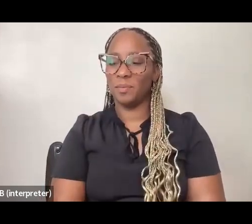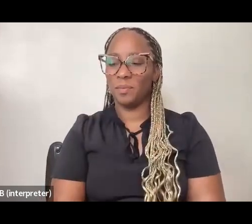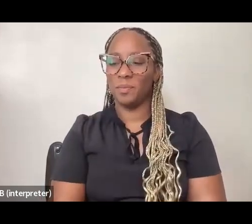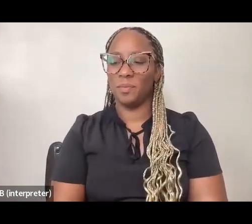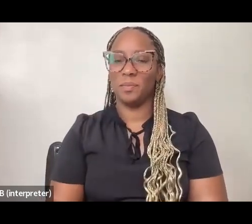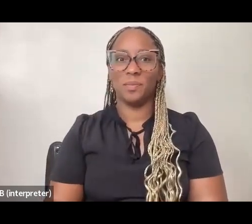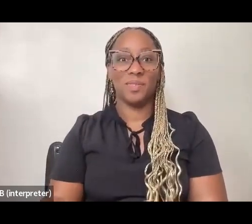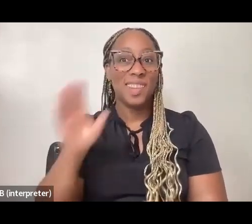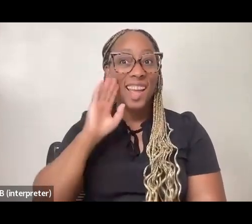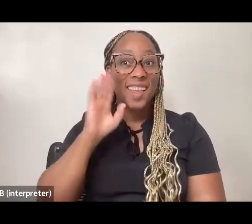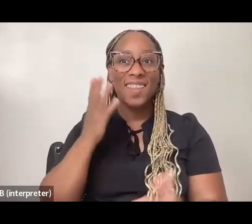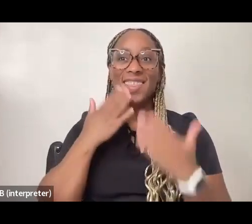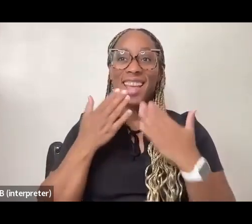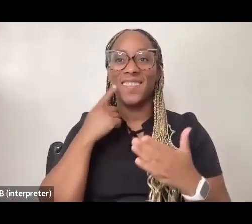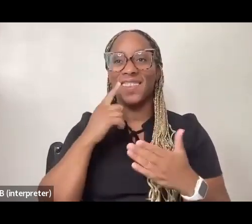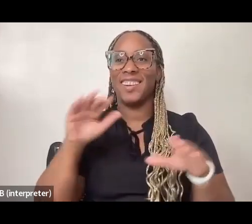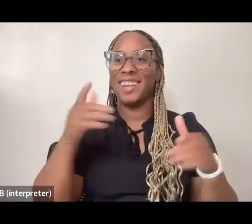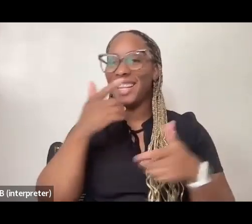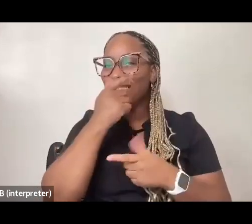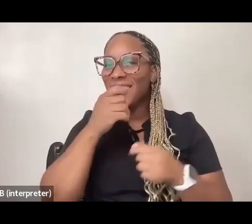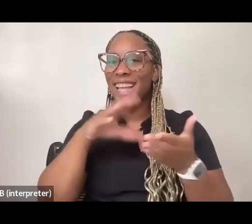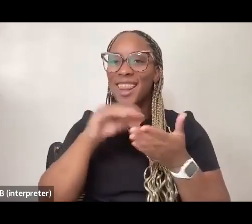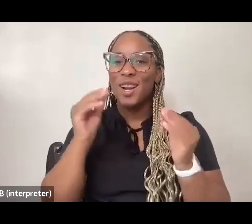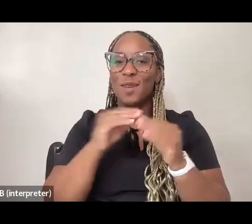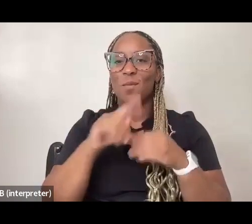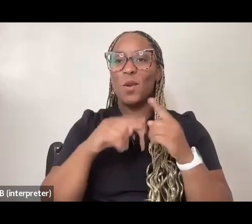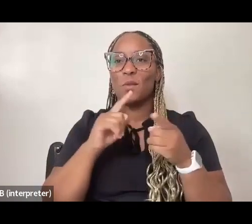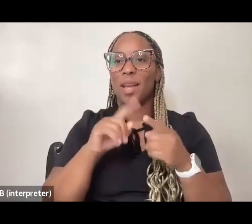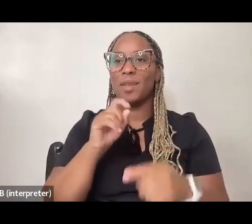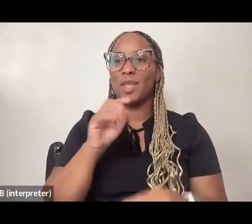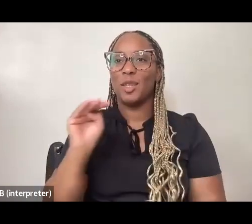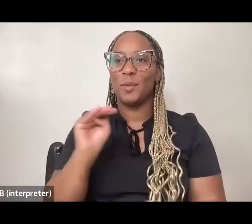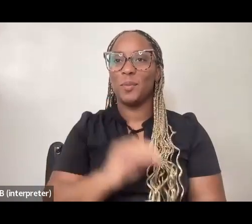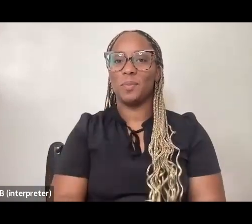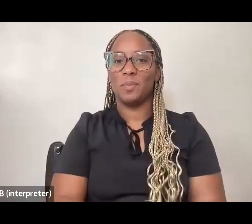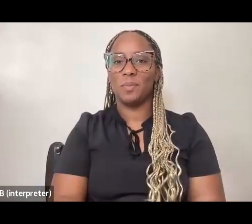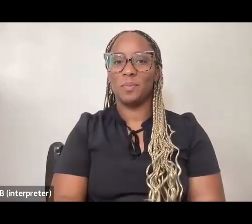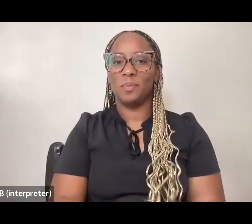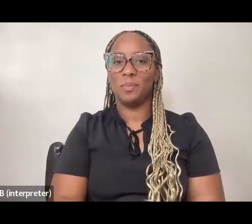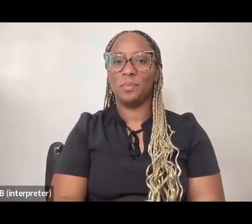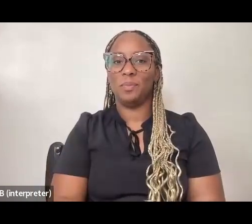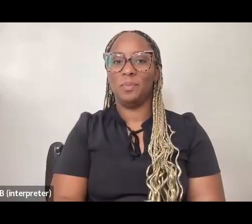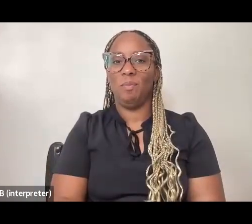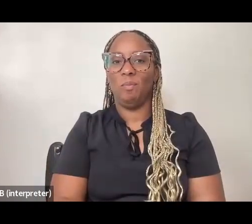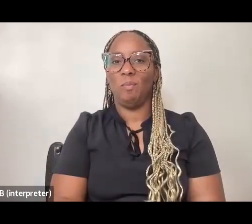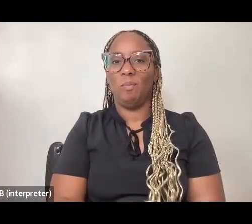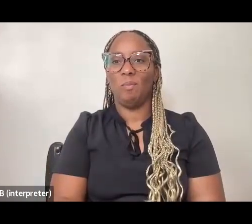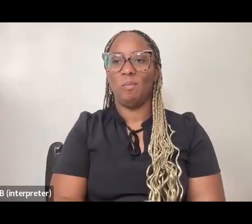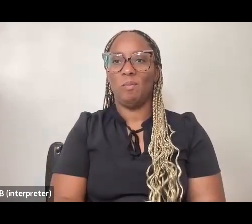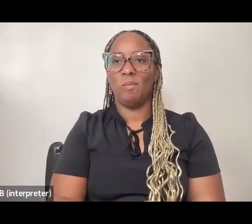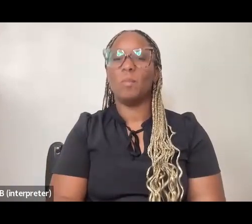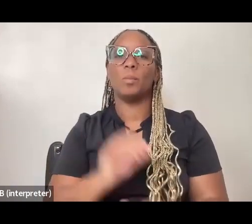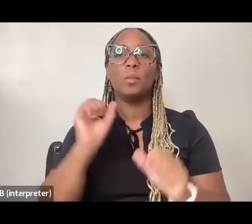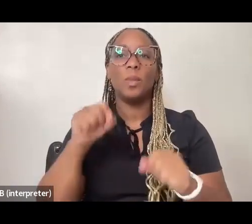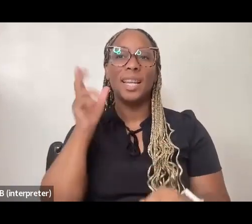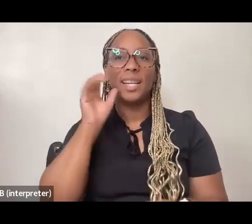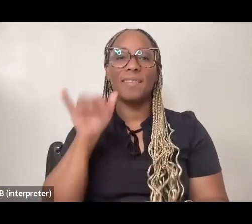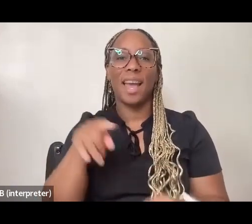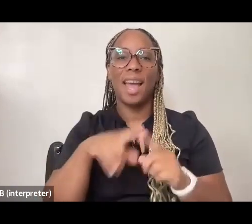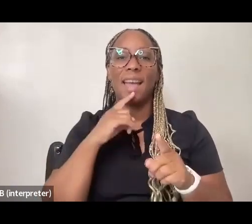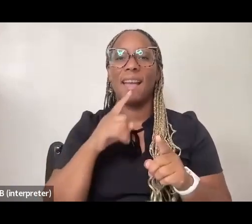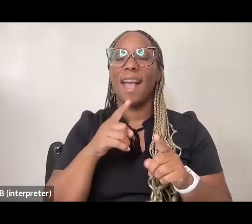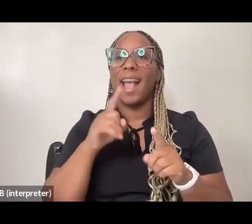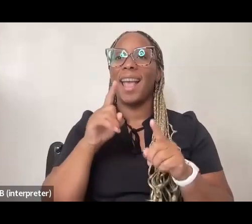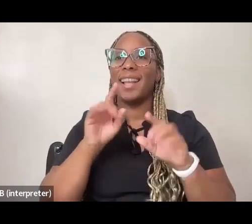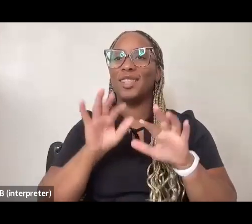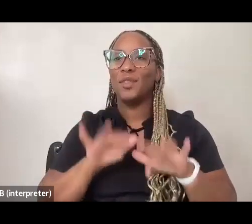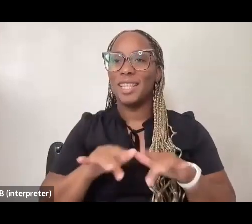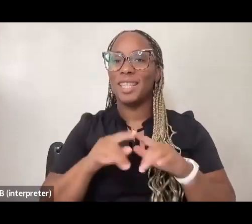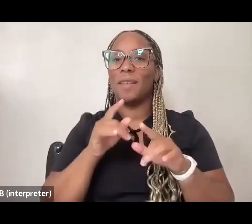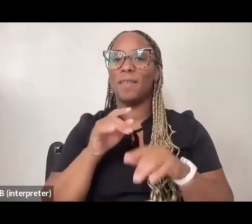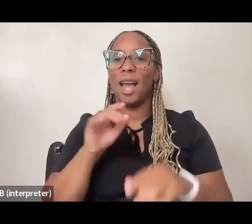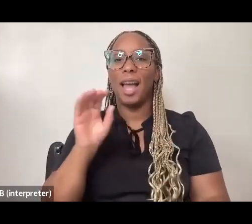We can hear that. >> I'm the director of